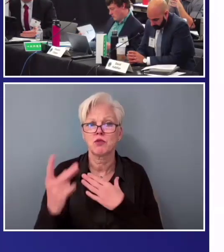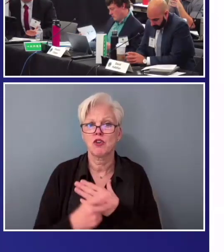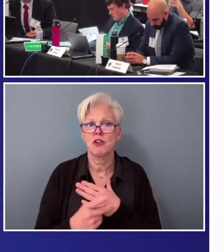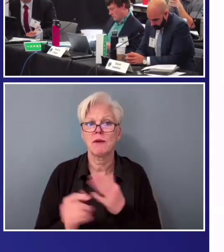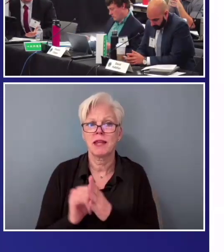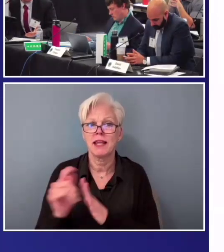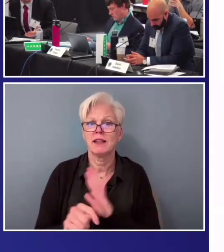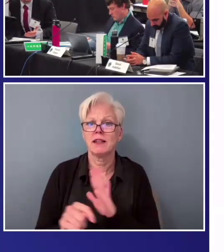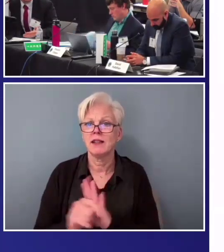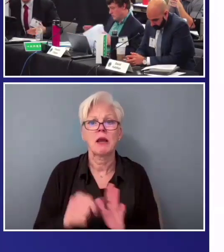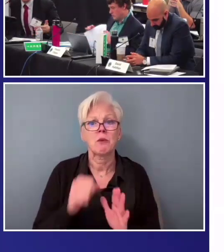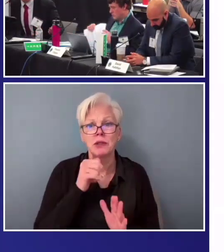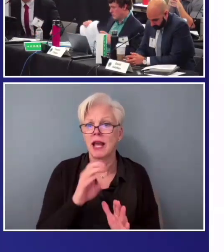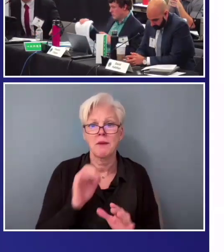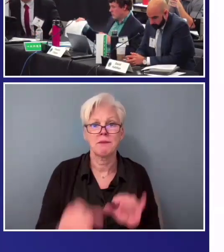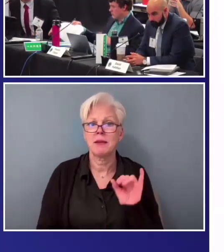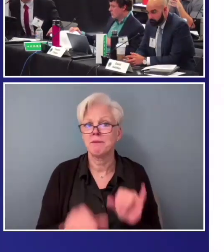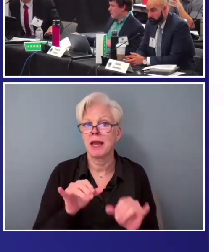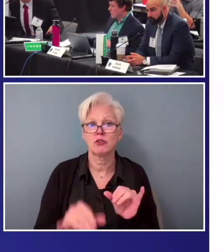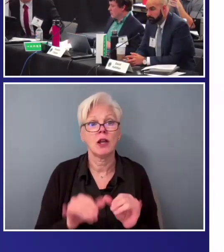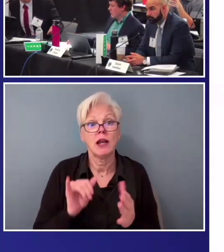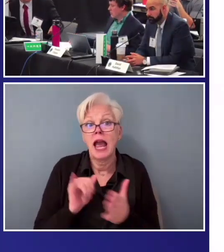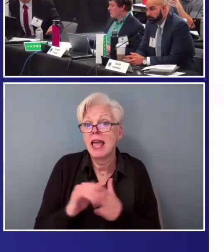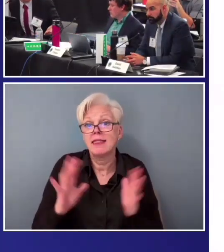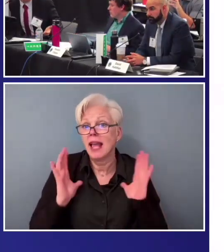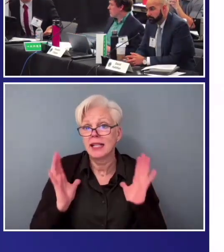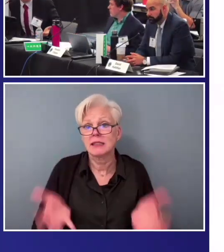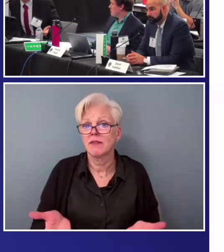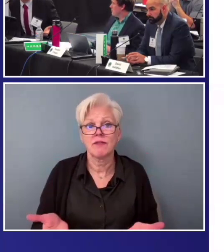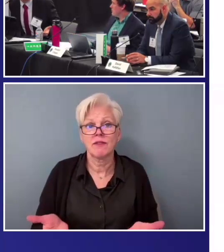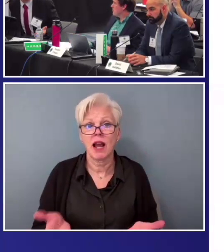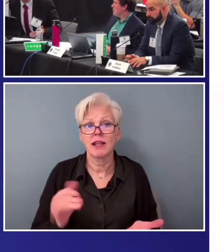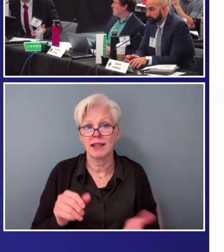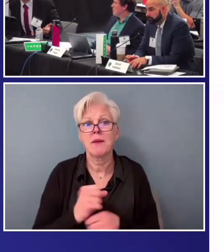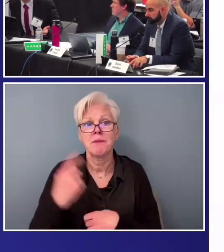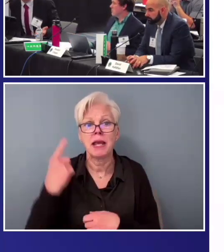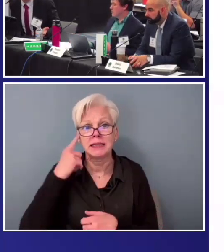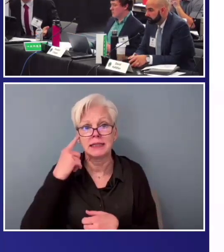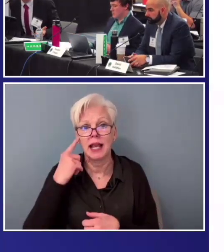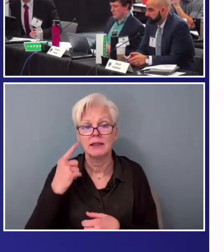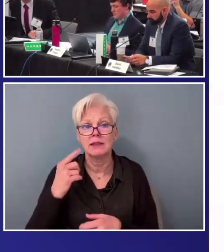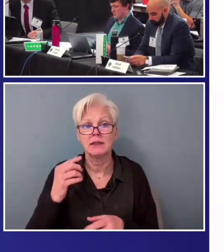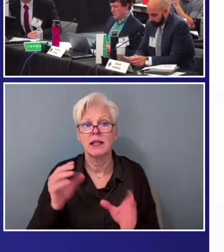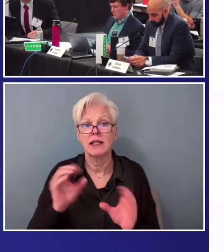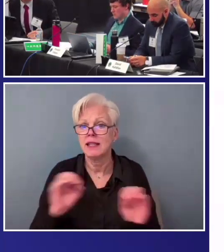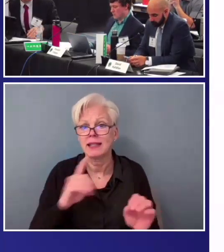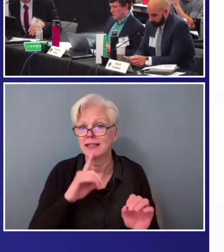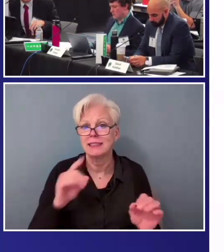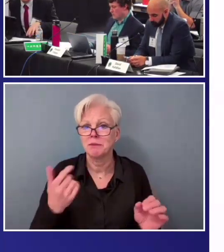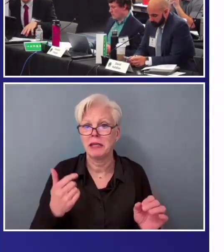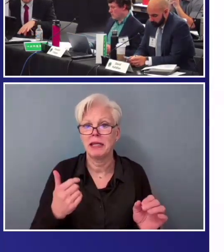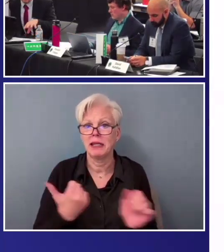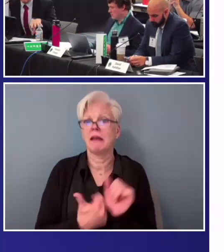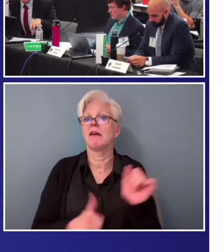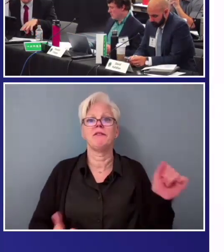aren't going to get measured. And that's just fine. That, that makes sense. Nothing's being evaded there. And I also point out that,